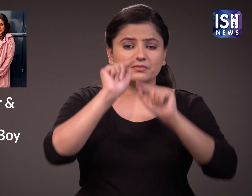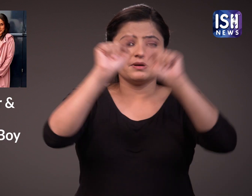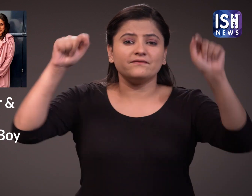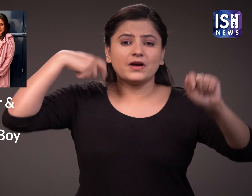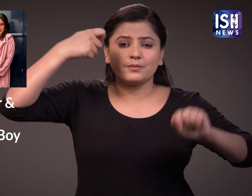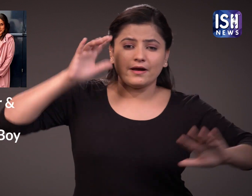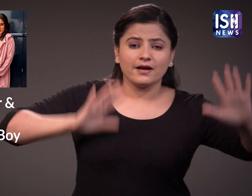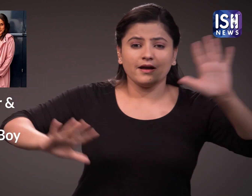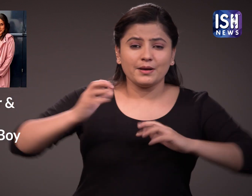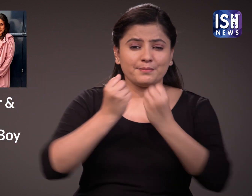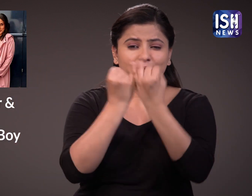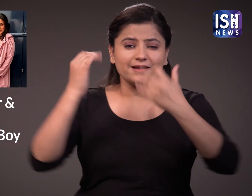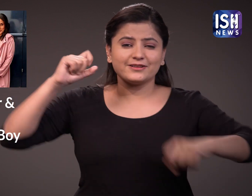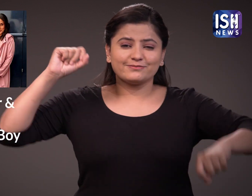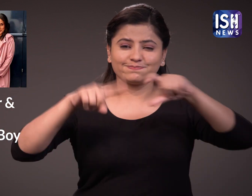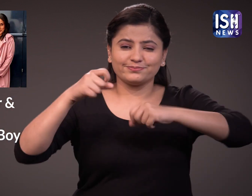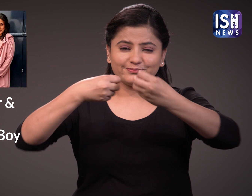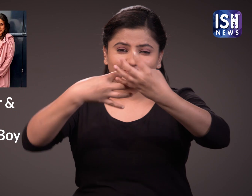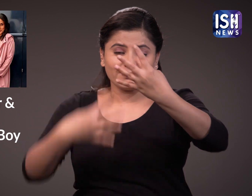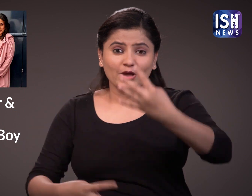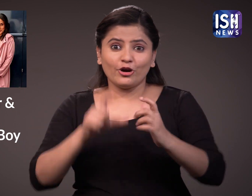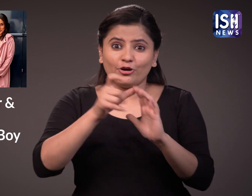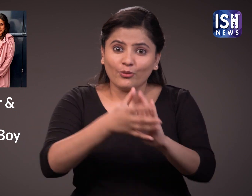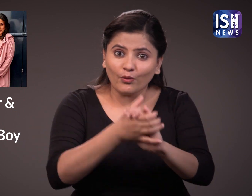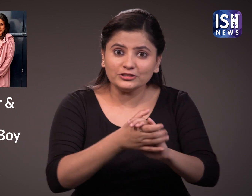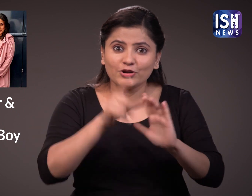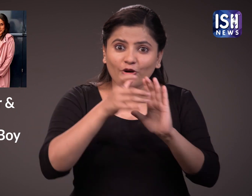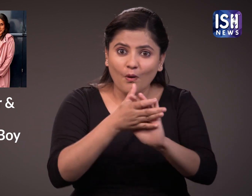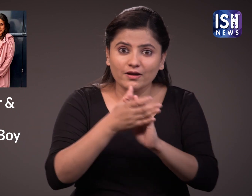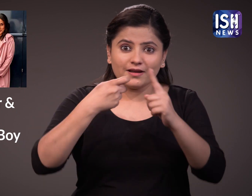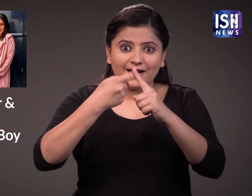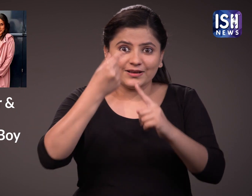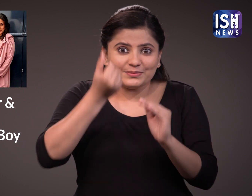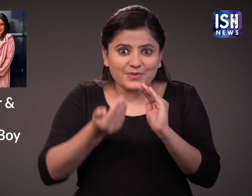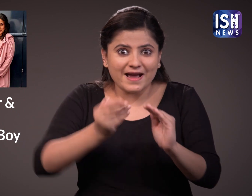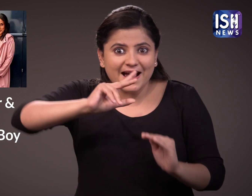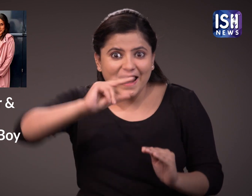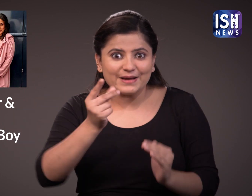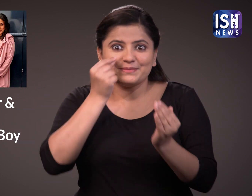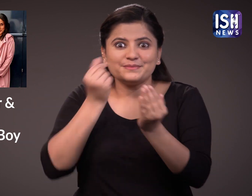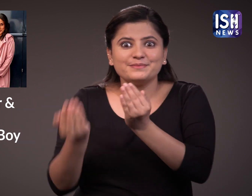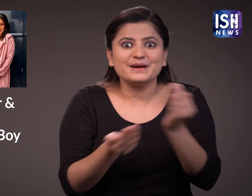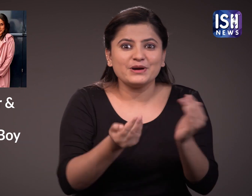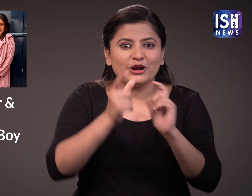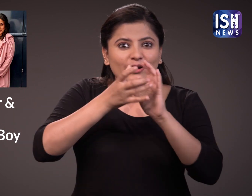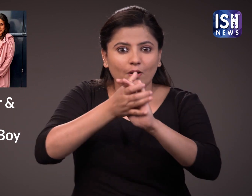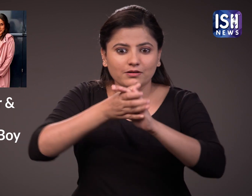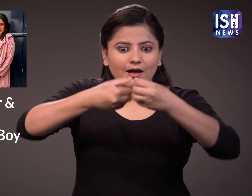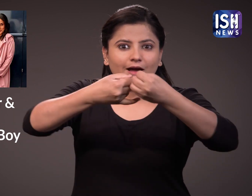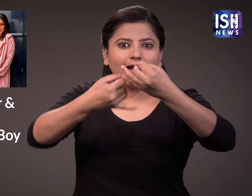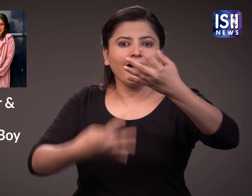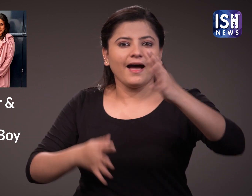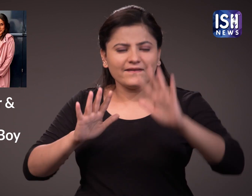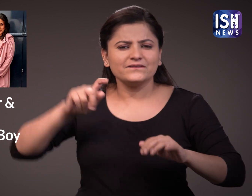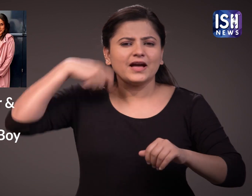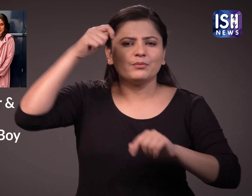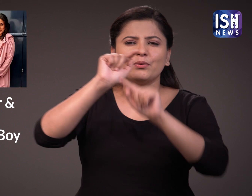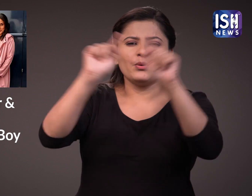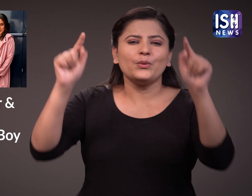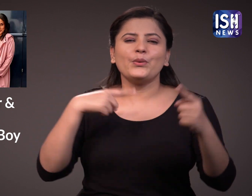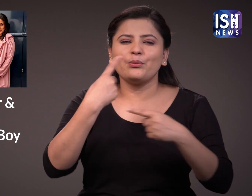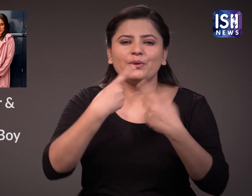The new parents received congratulatory messages on social media from many celebs like